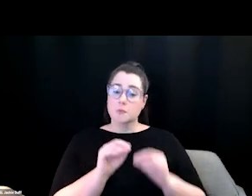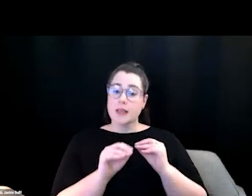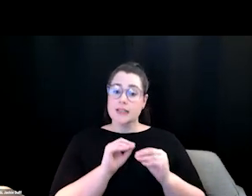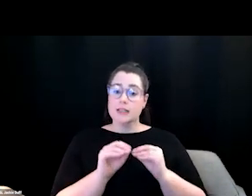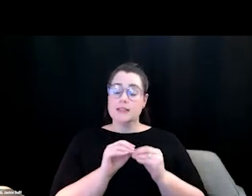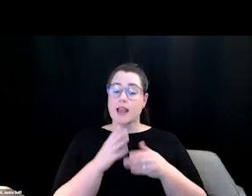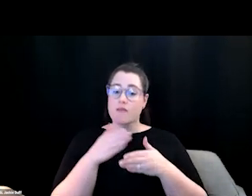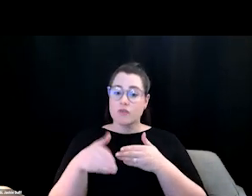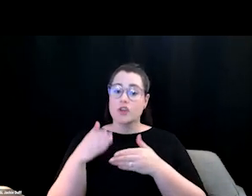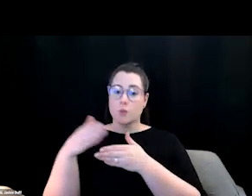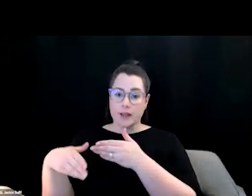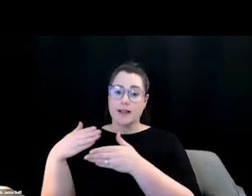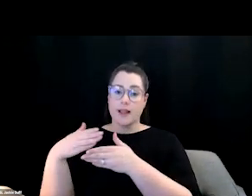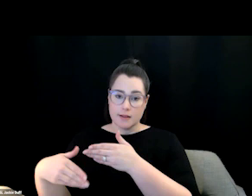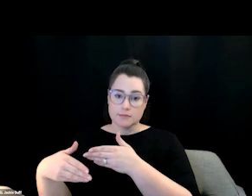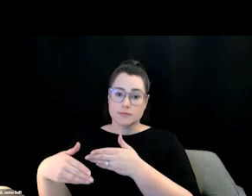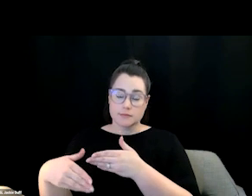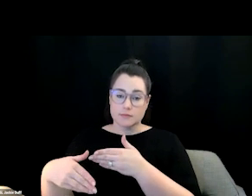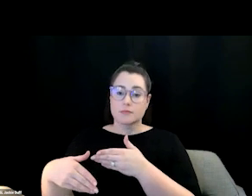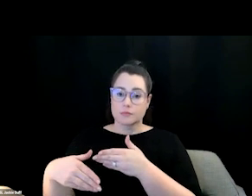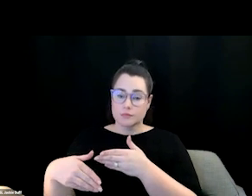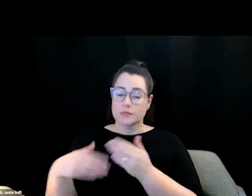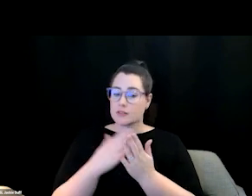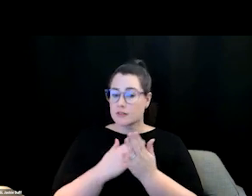at NSF. Some are larger than others.